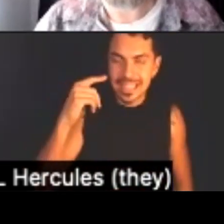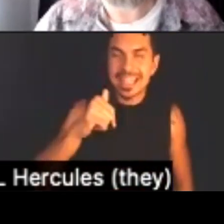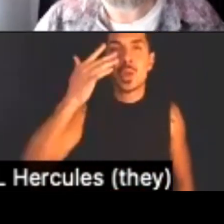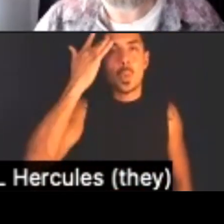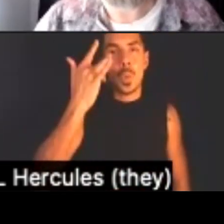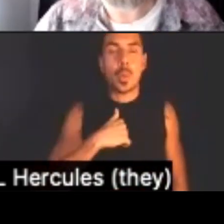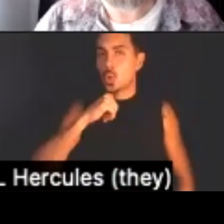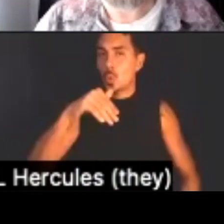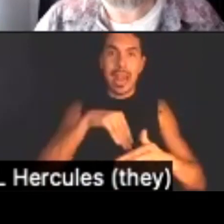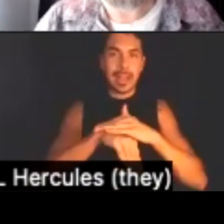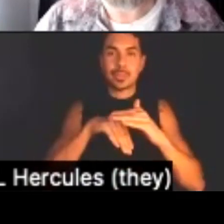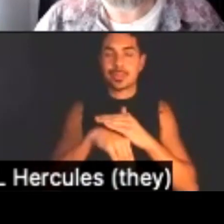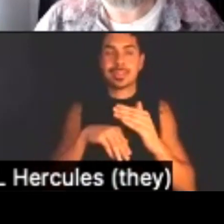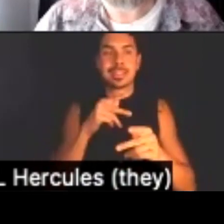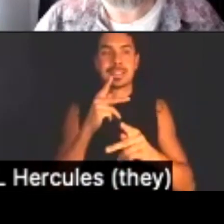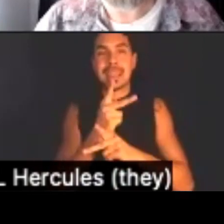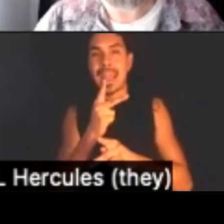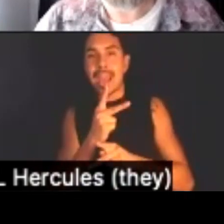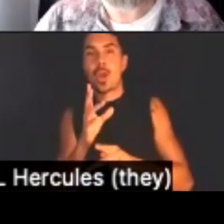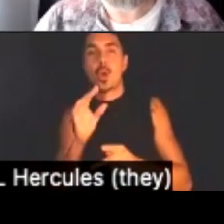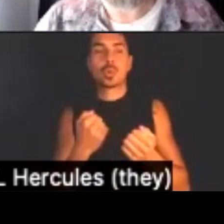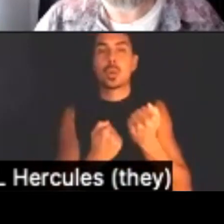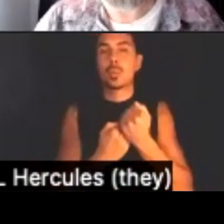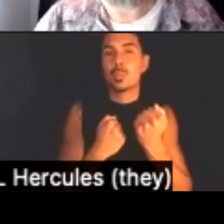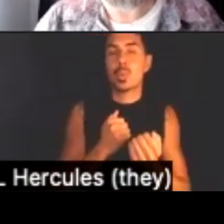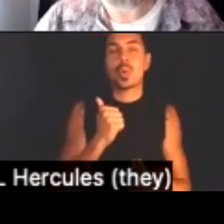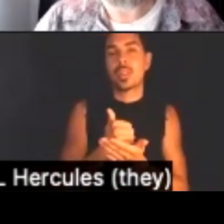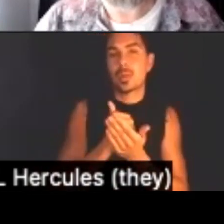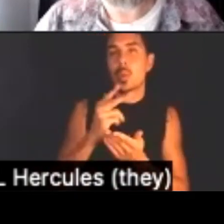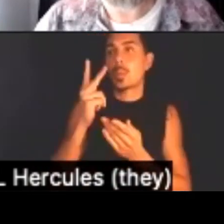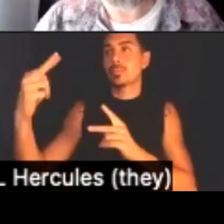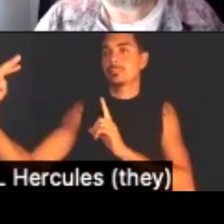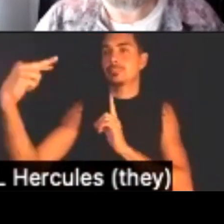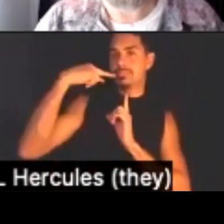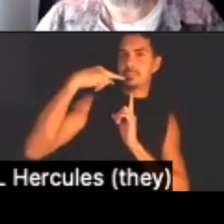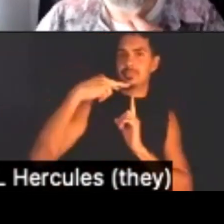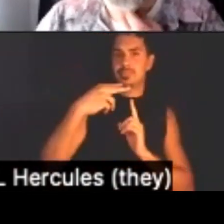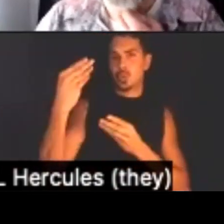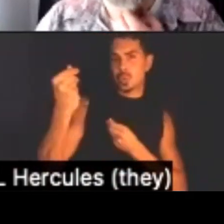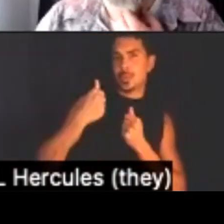properly or other people don't treat us properly. You know, I am crazy and it's something that I've learned